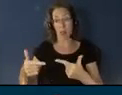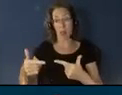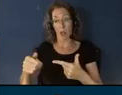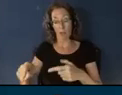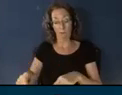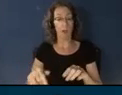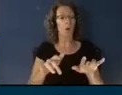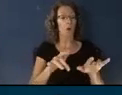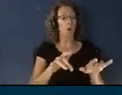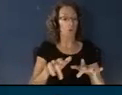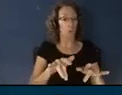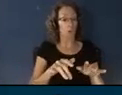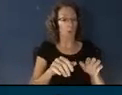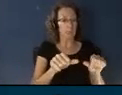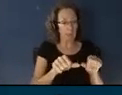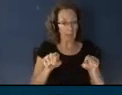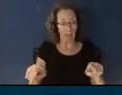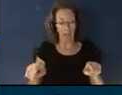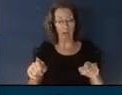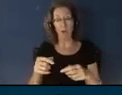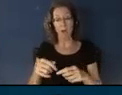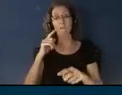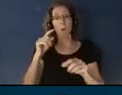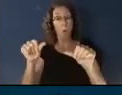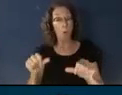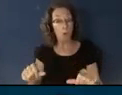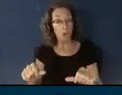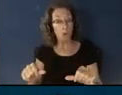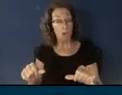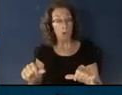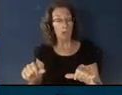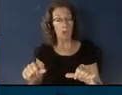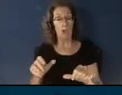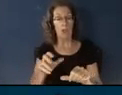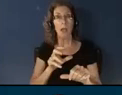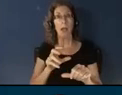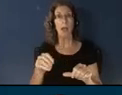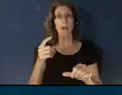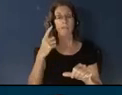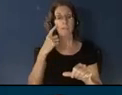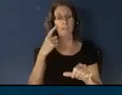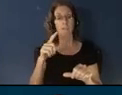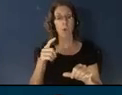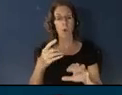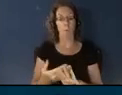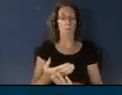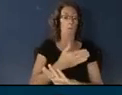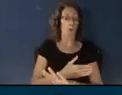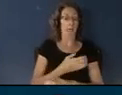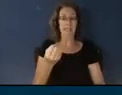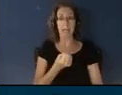presentation space, a space for posters, and then a space for the pre-conference Saturday. So